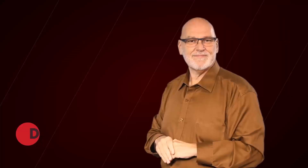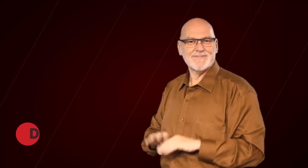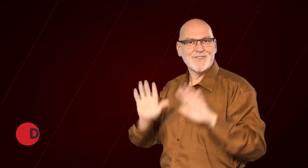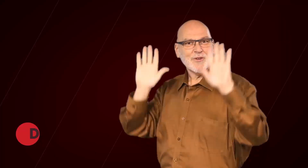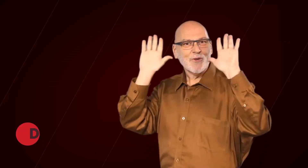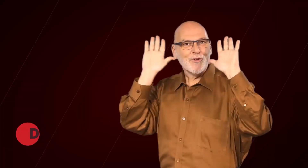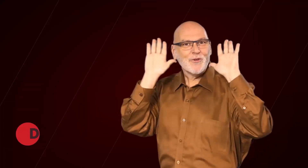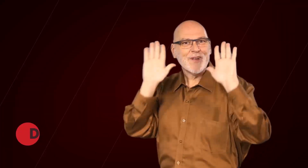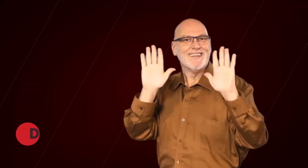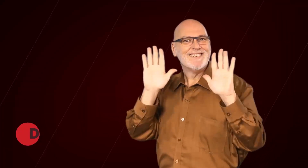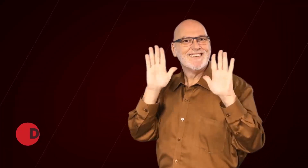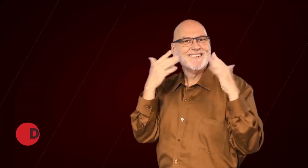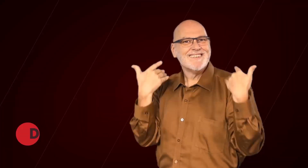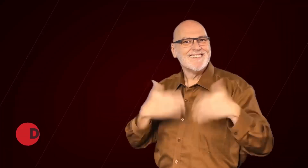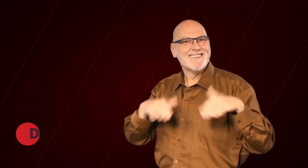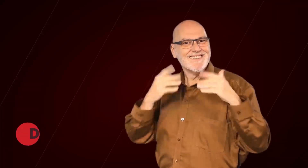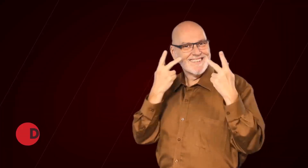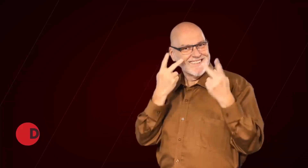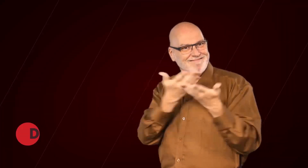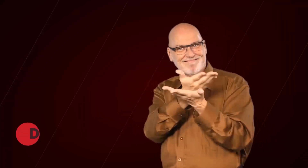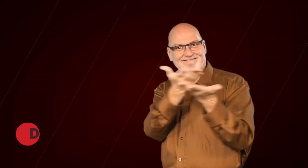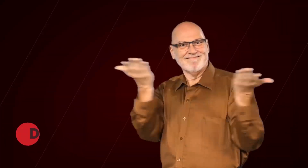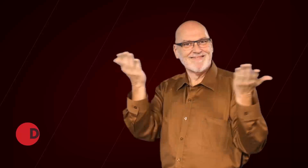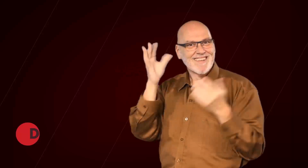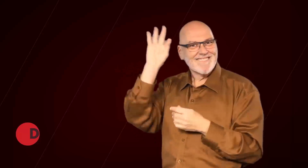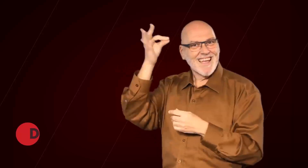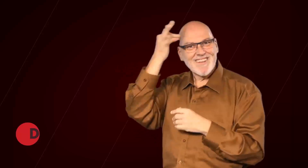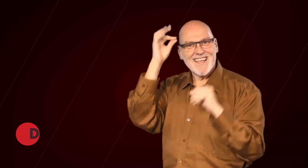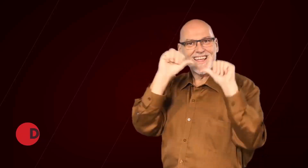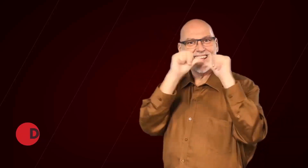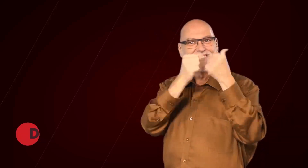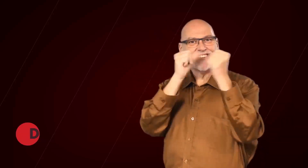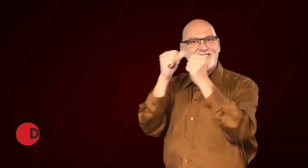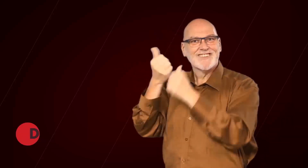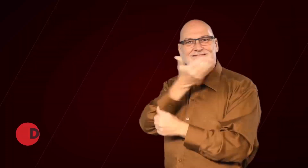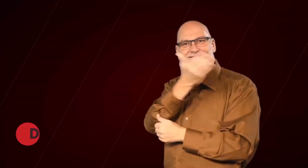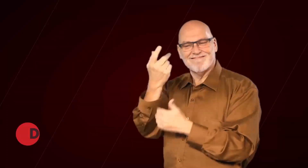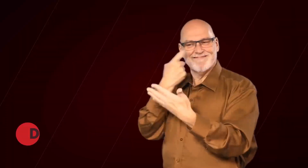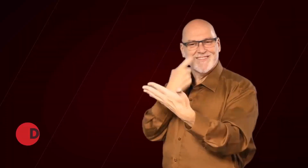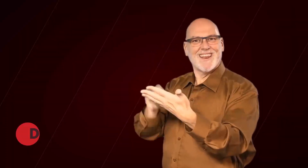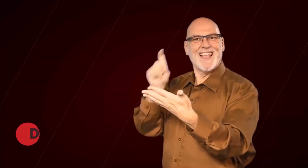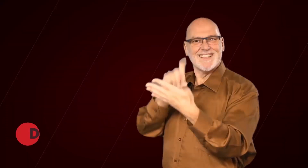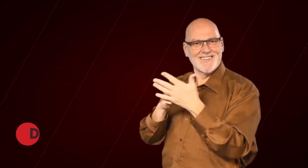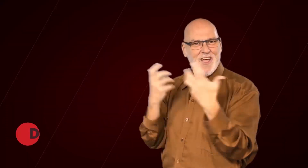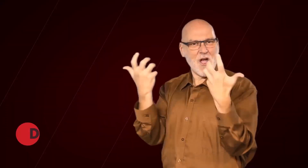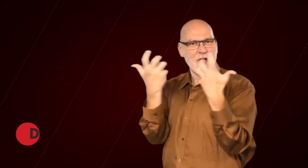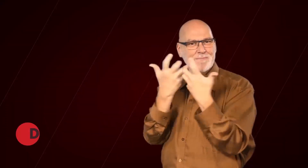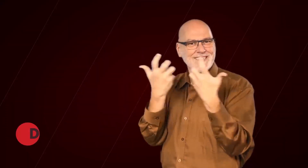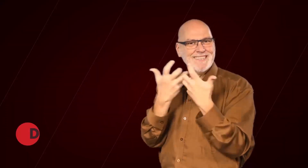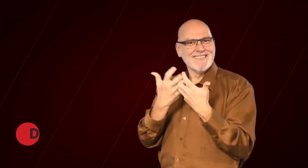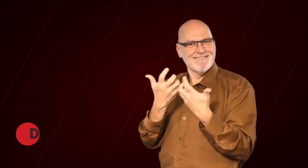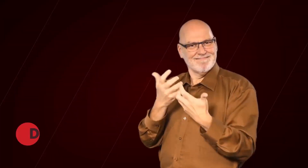[ANSELMO]: It is great to see a federal agency recognize and accommodate